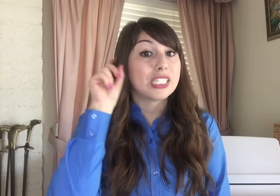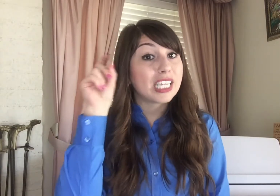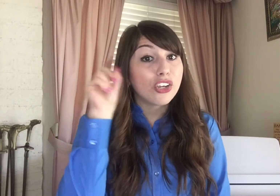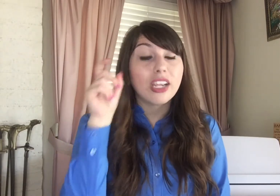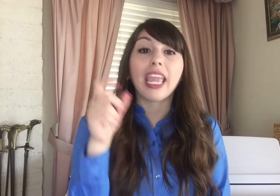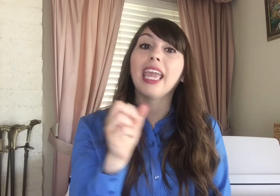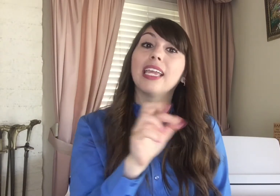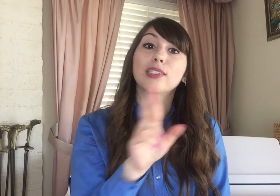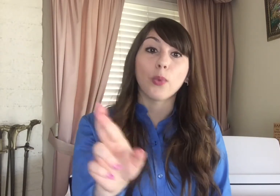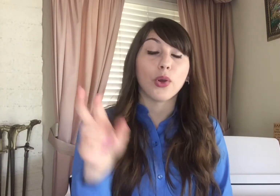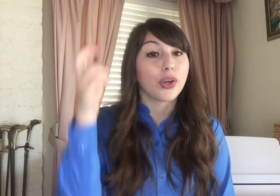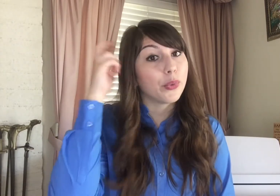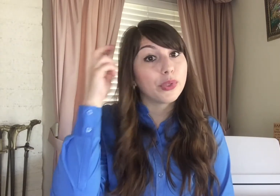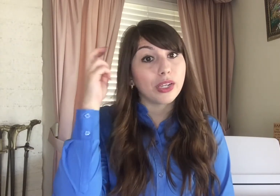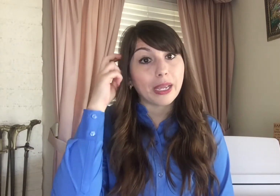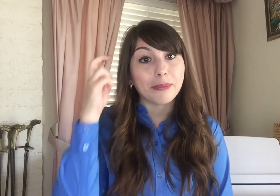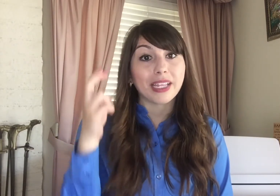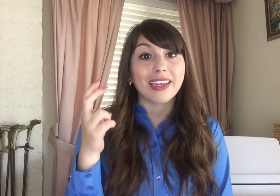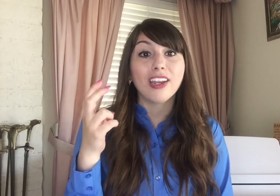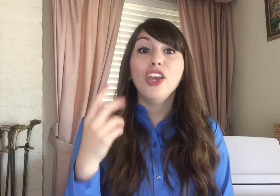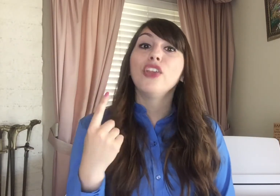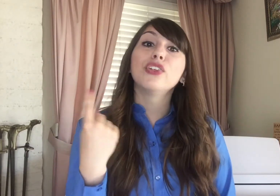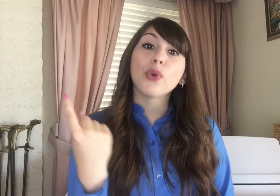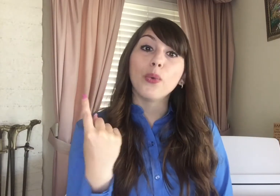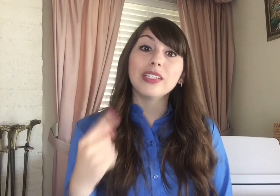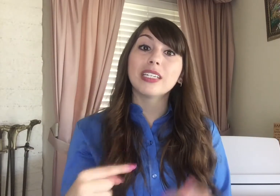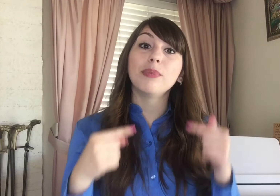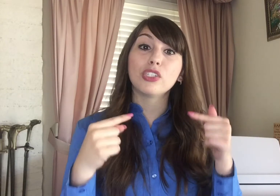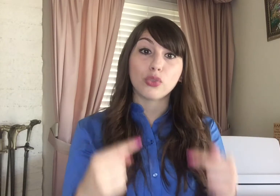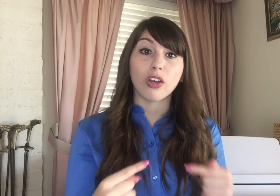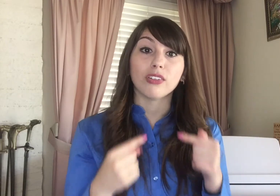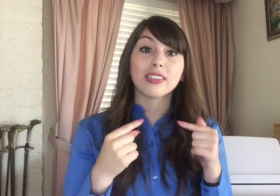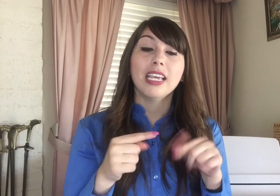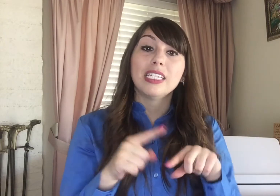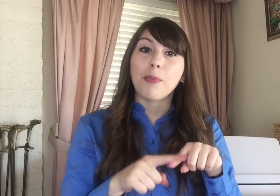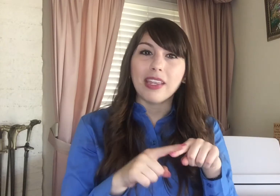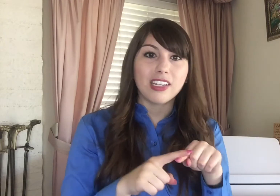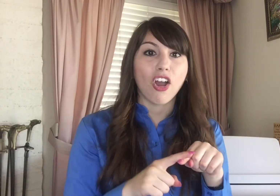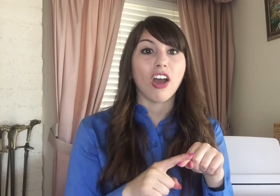hearing aids or cochlear implant, there's always gonna be struggles. Depending on